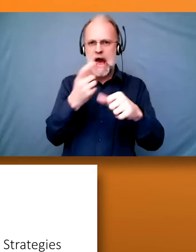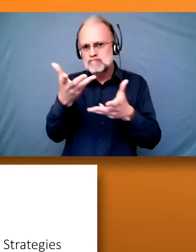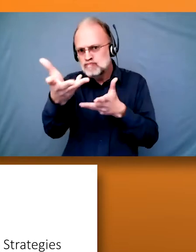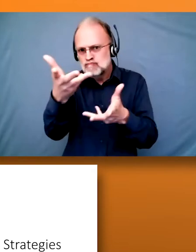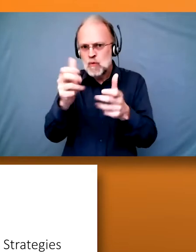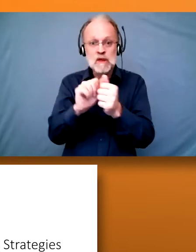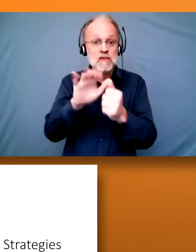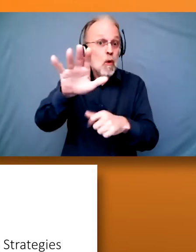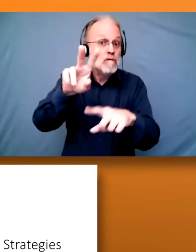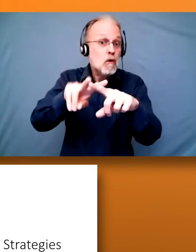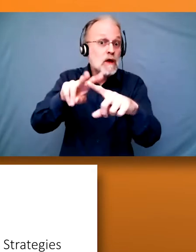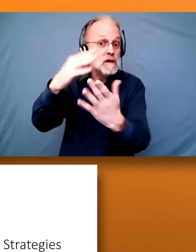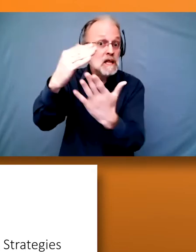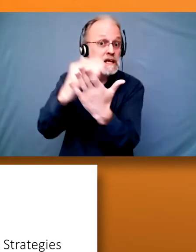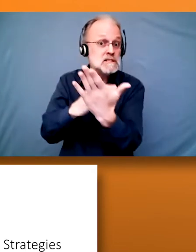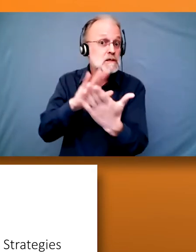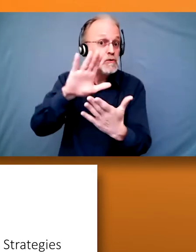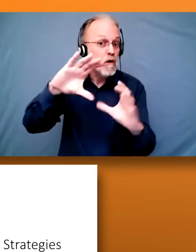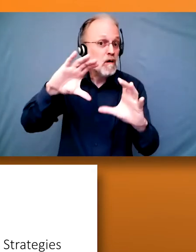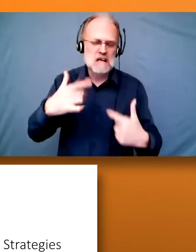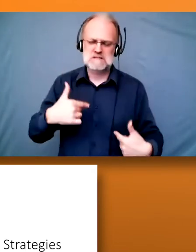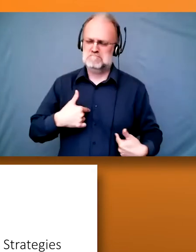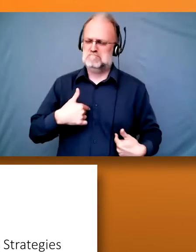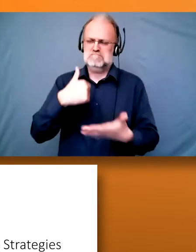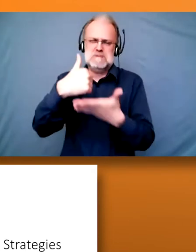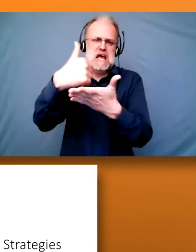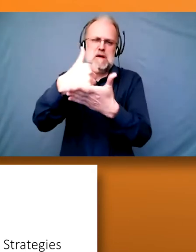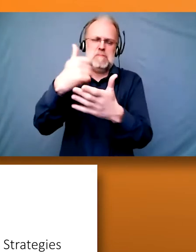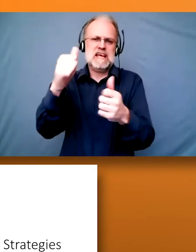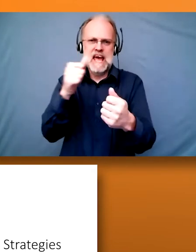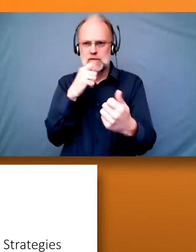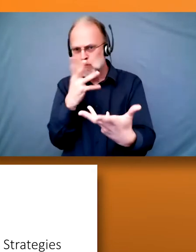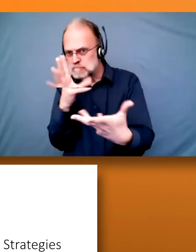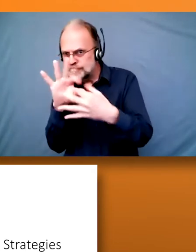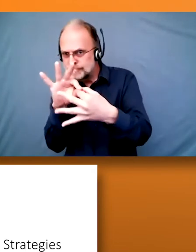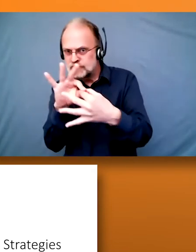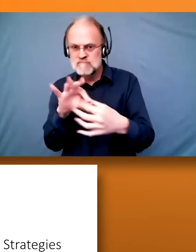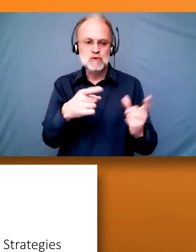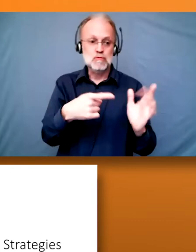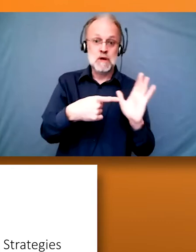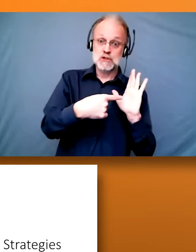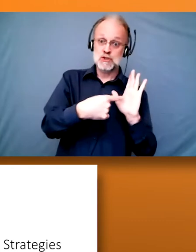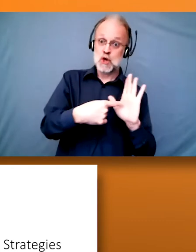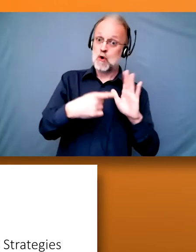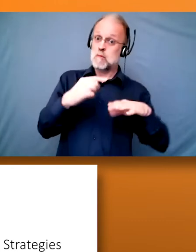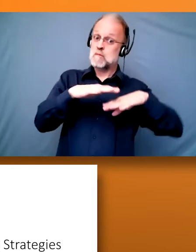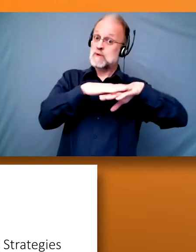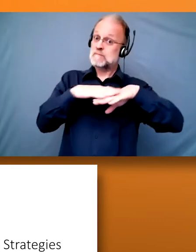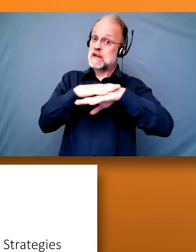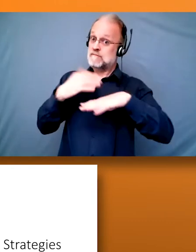and I'd be happy to work with you with your own vocabulary words in your class to try to work with one of these strategies.